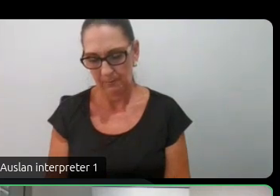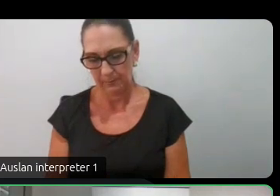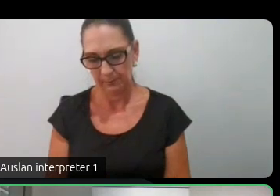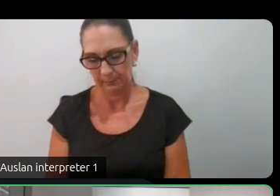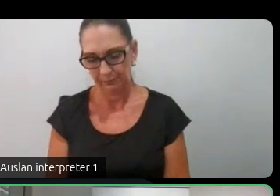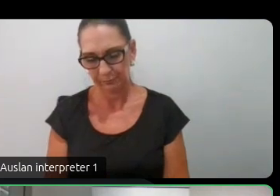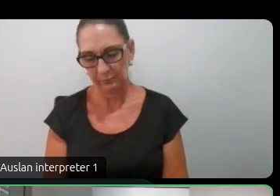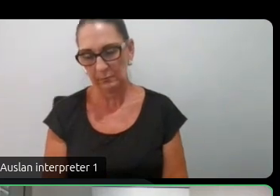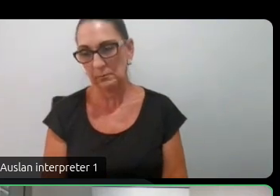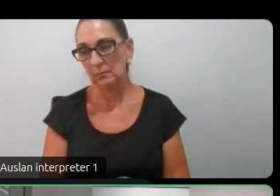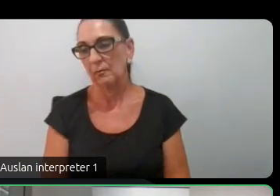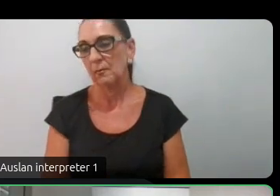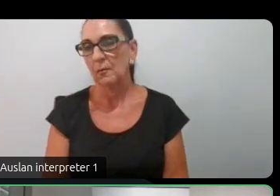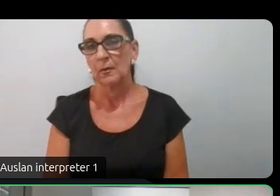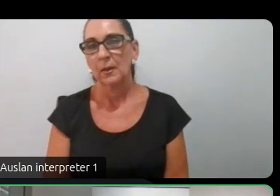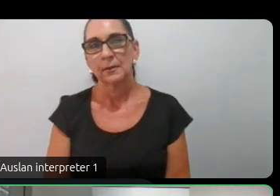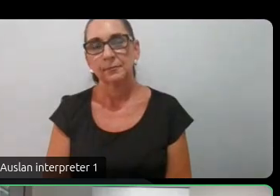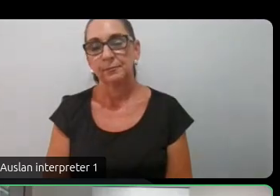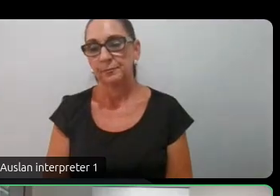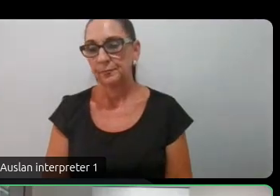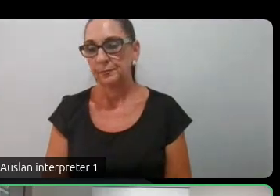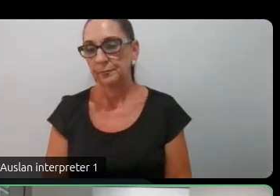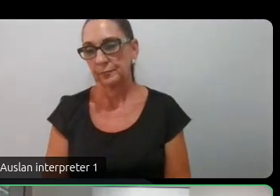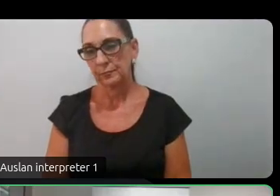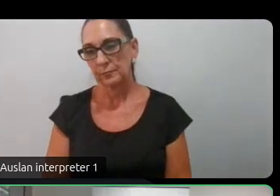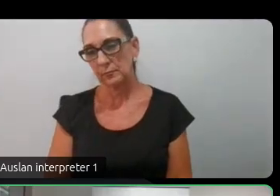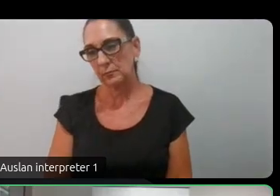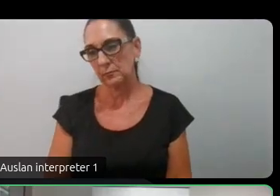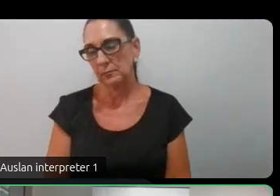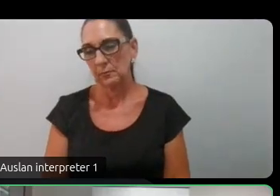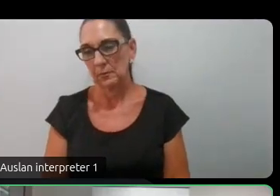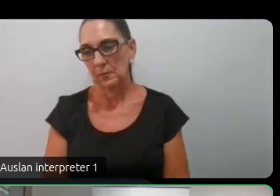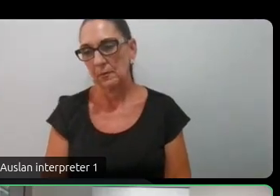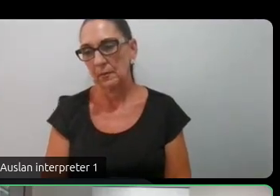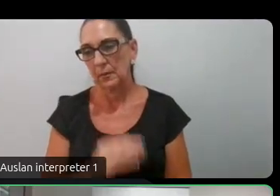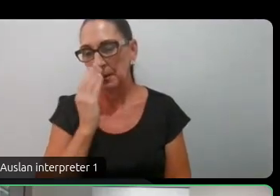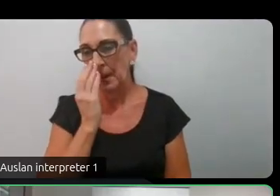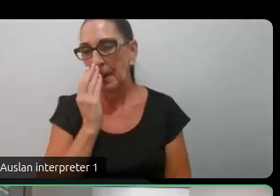content to you. So thank you for sharing this with us. Just a couple more seconds and we'll share the